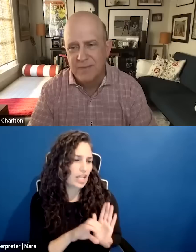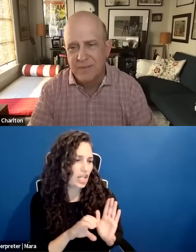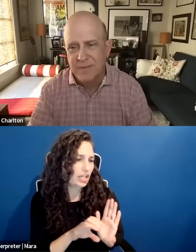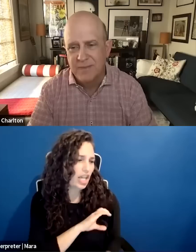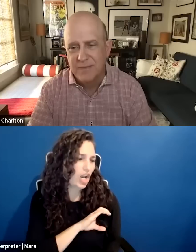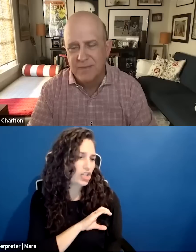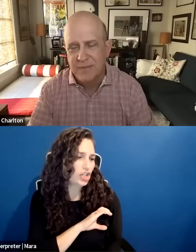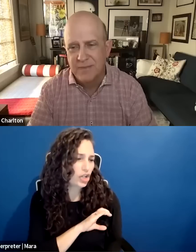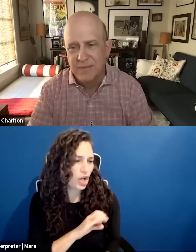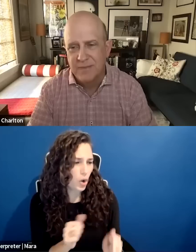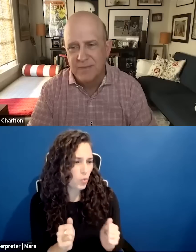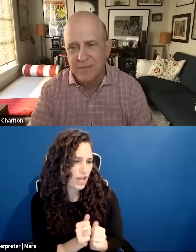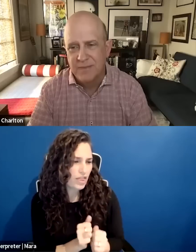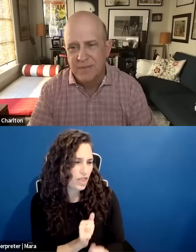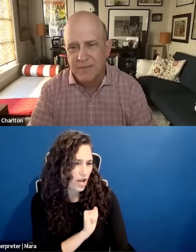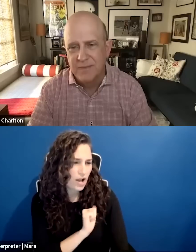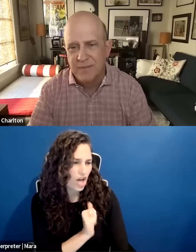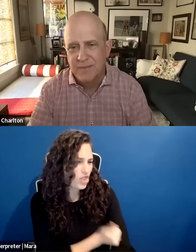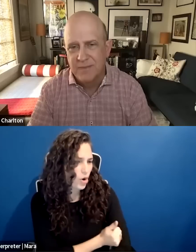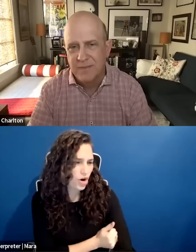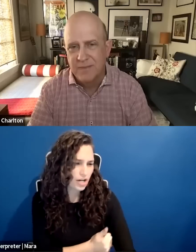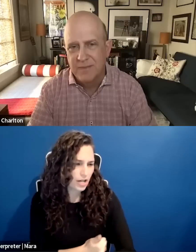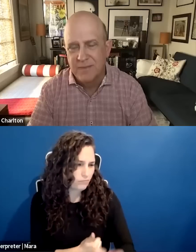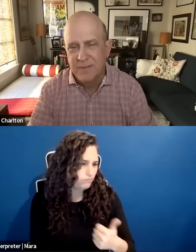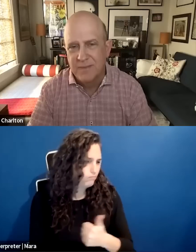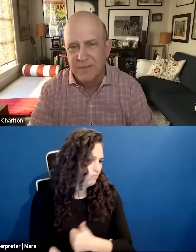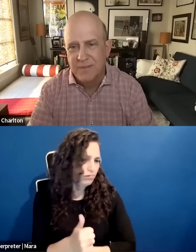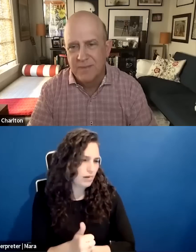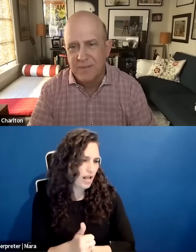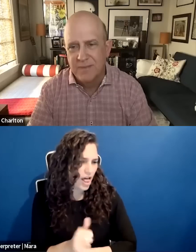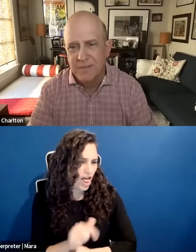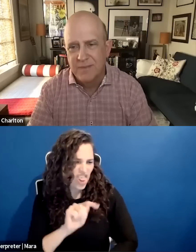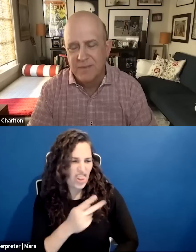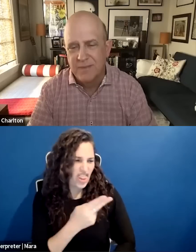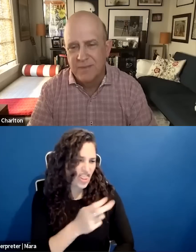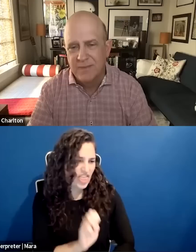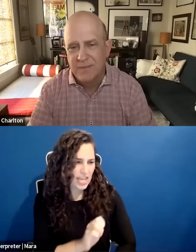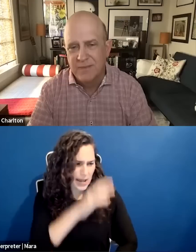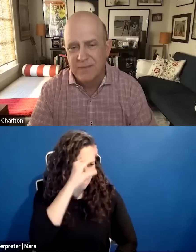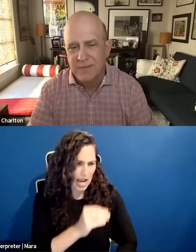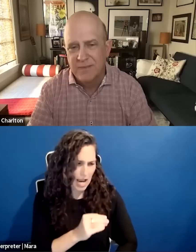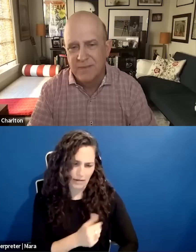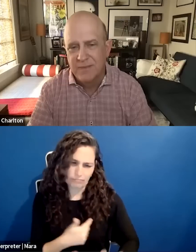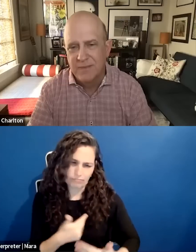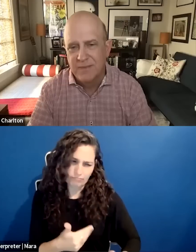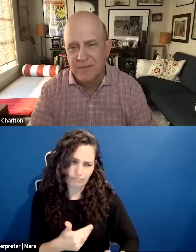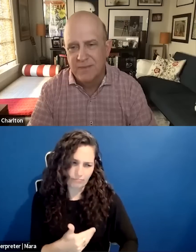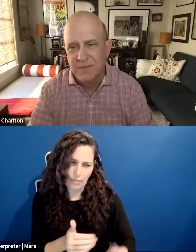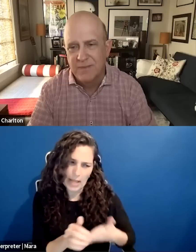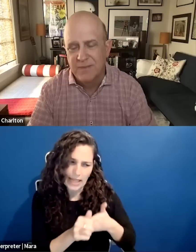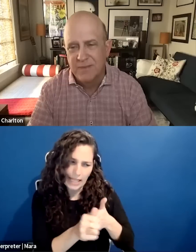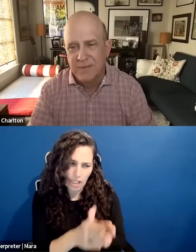you know, someone who's in a position of leadership and authority and generally the good guy,